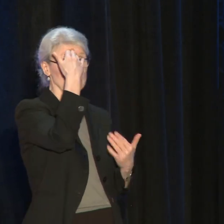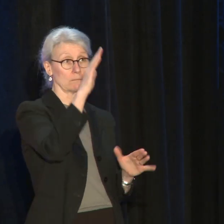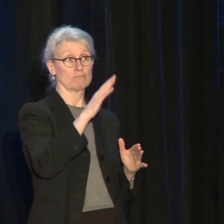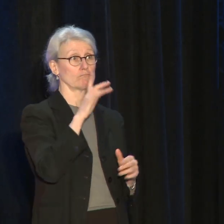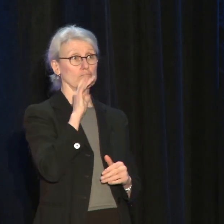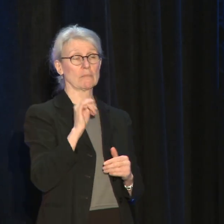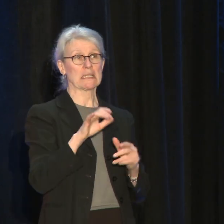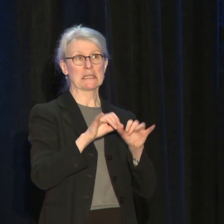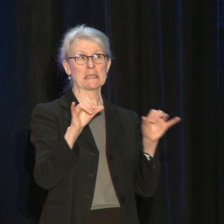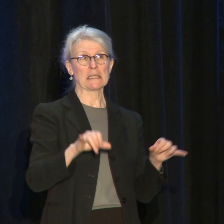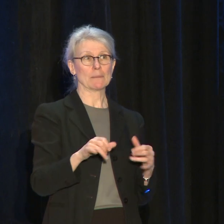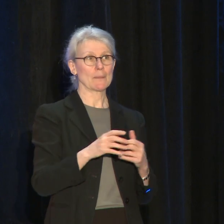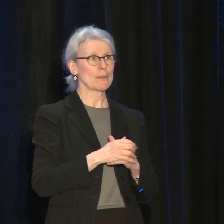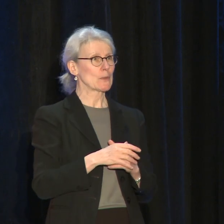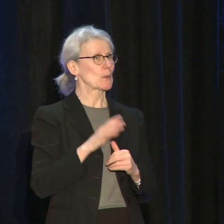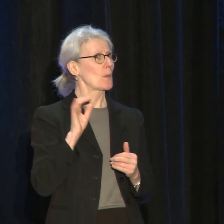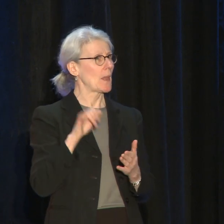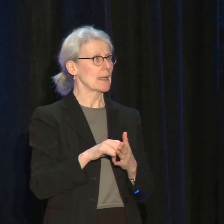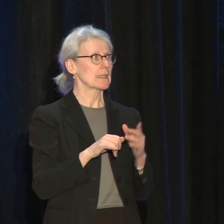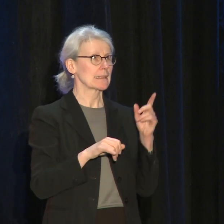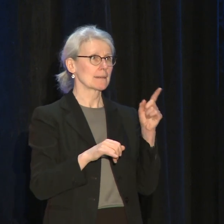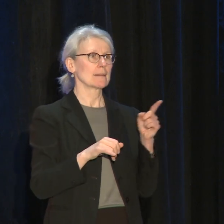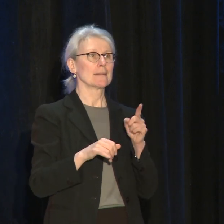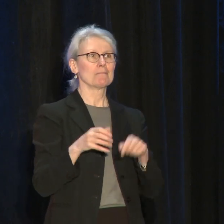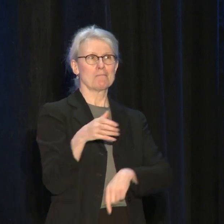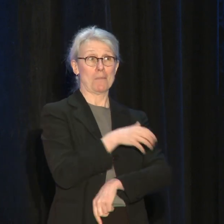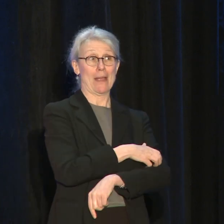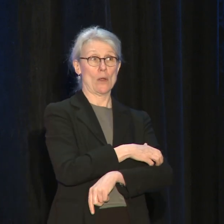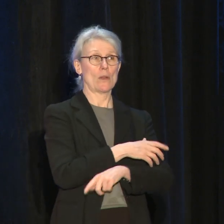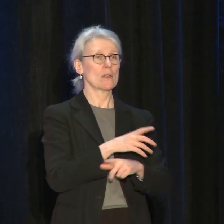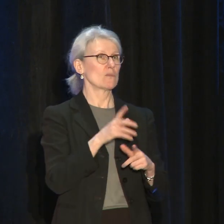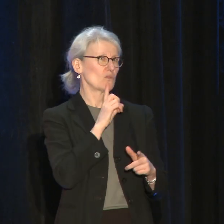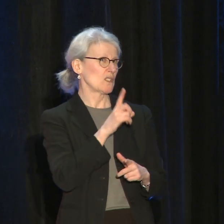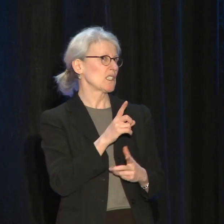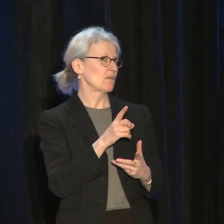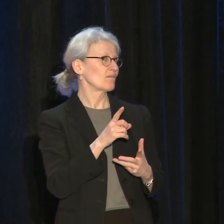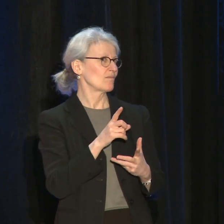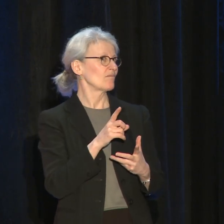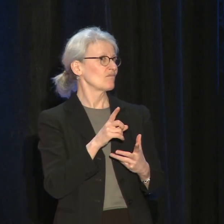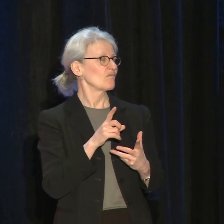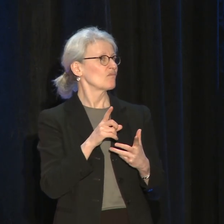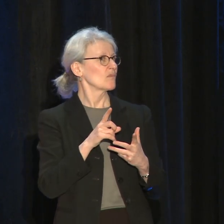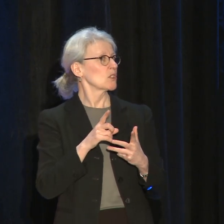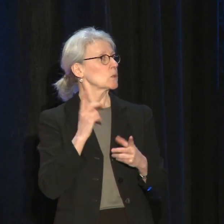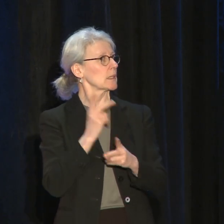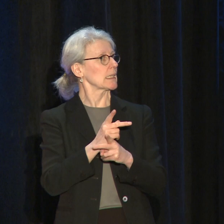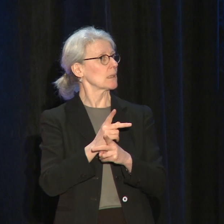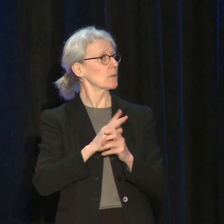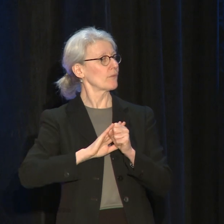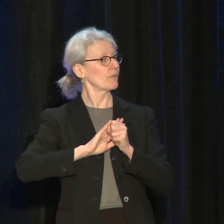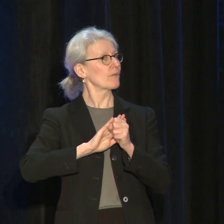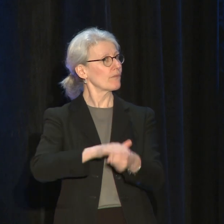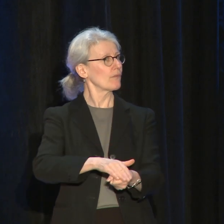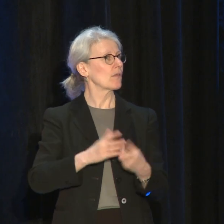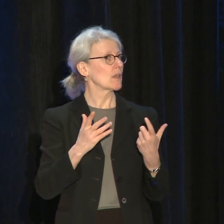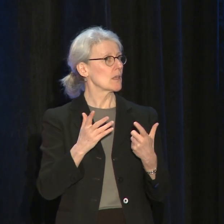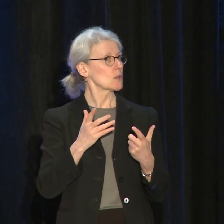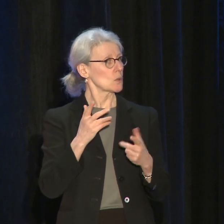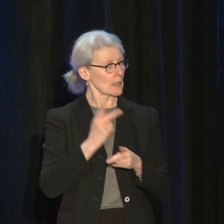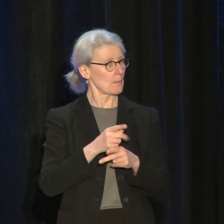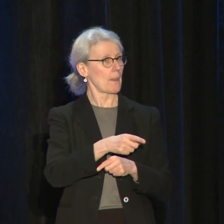It's a deep, deep way of promoting social and political inequality in a nation.